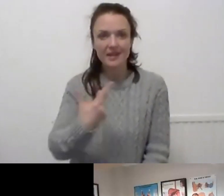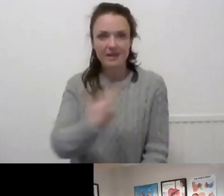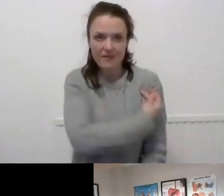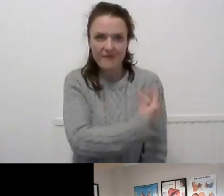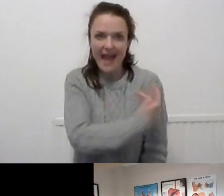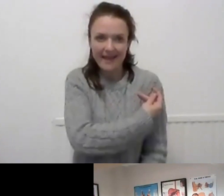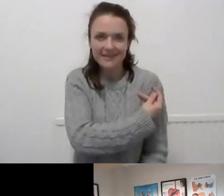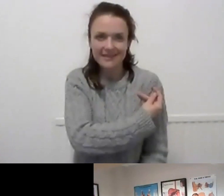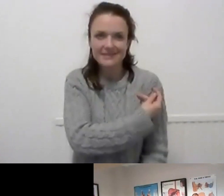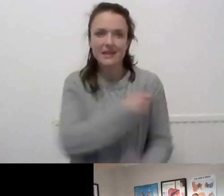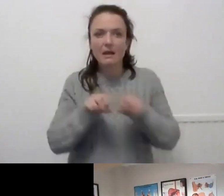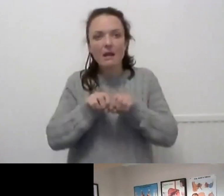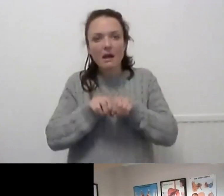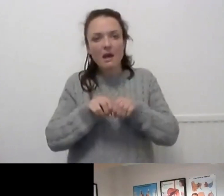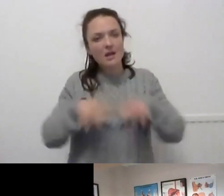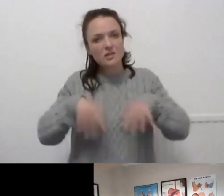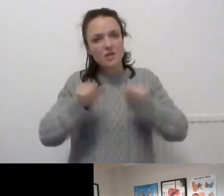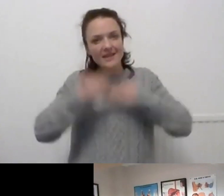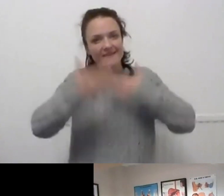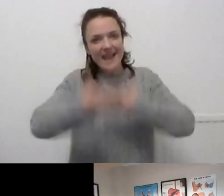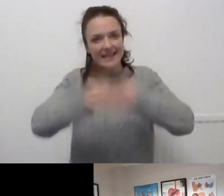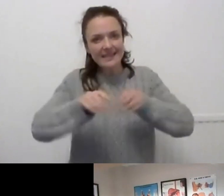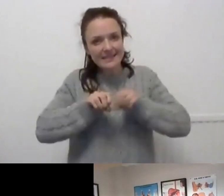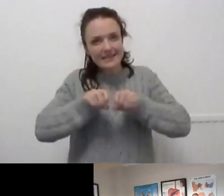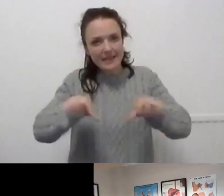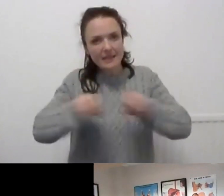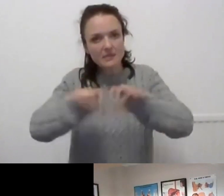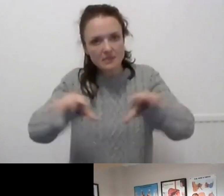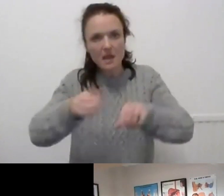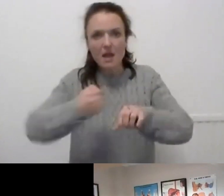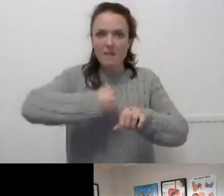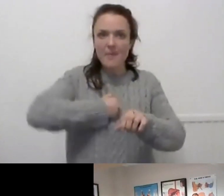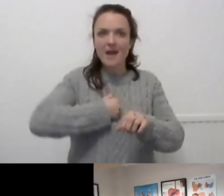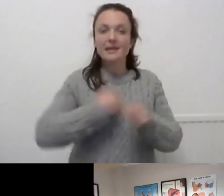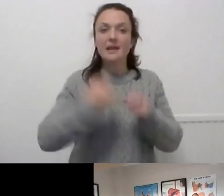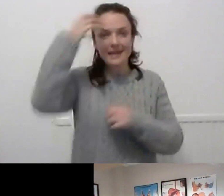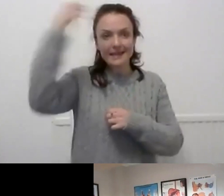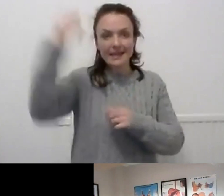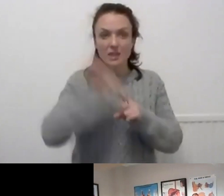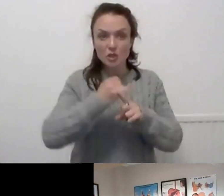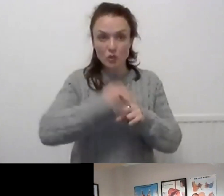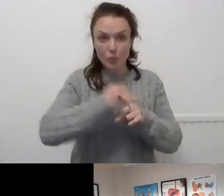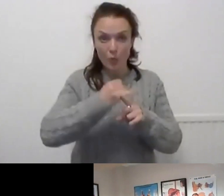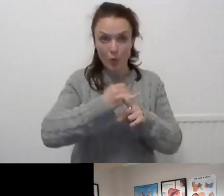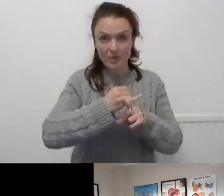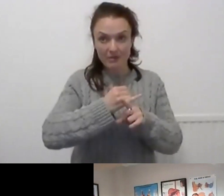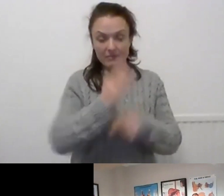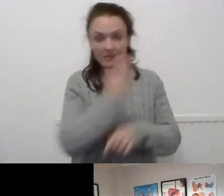and in my practice in Kingswood, in East Bristol was in phase one. It was one of four practice in